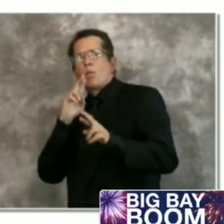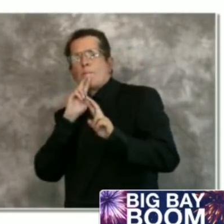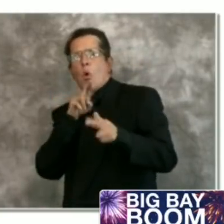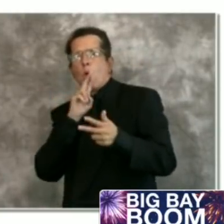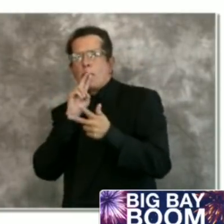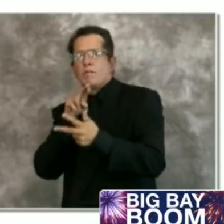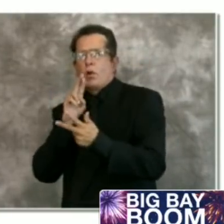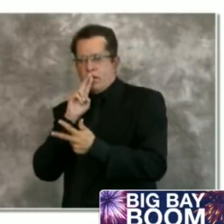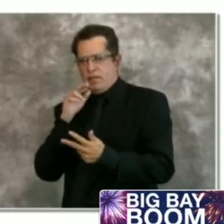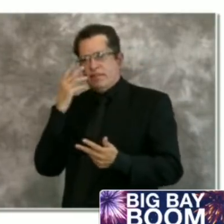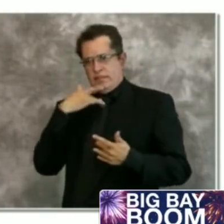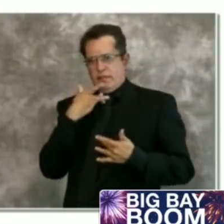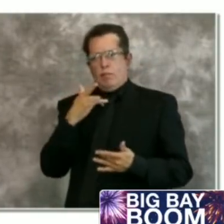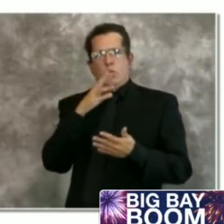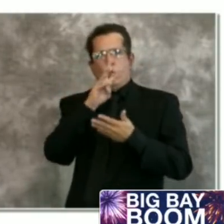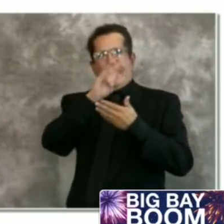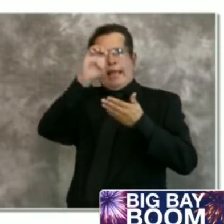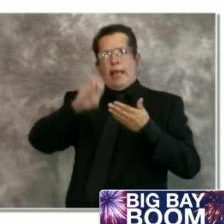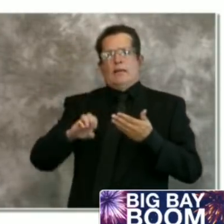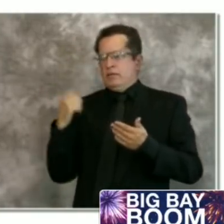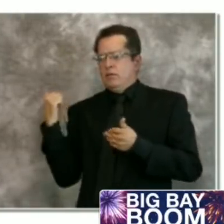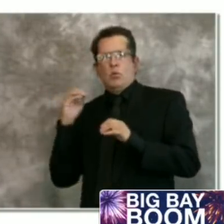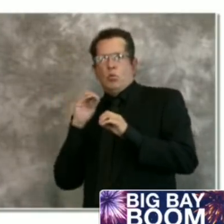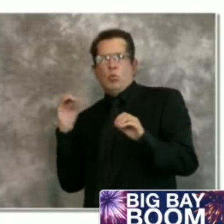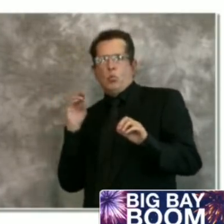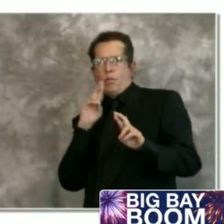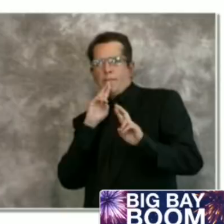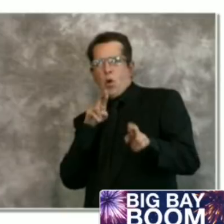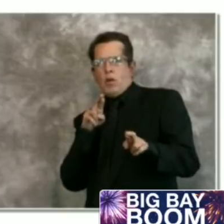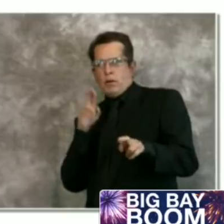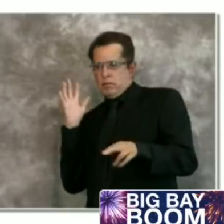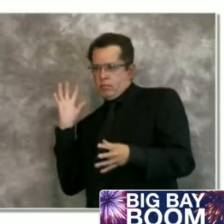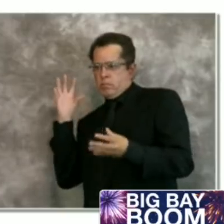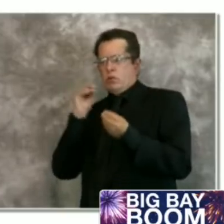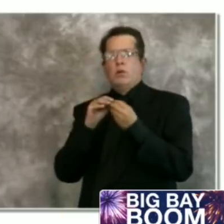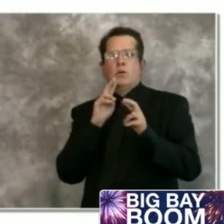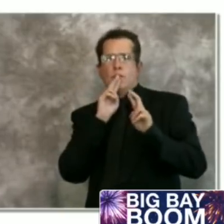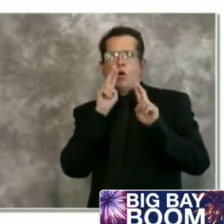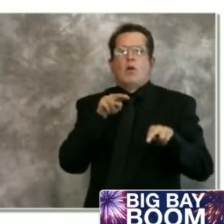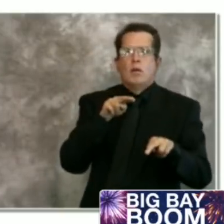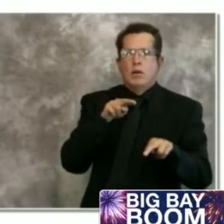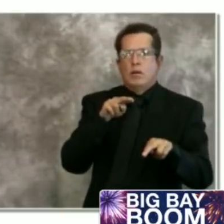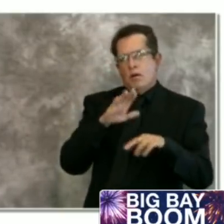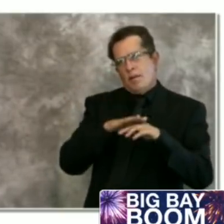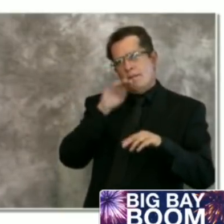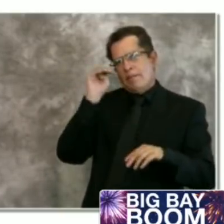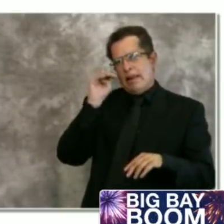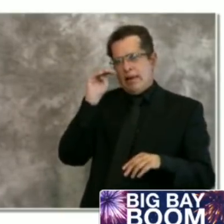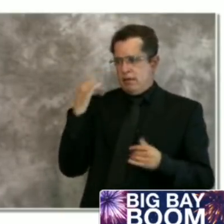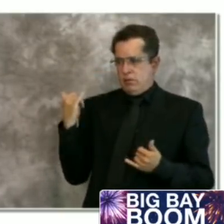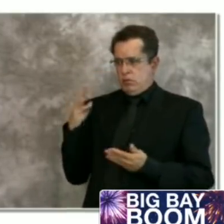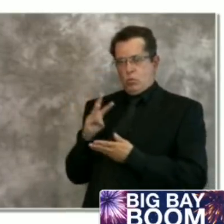HOSPITALIZATIONS. I SEE UN DEATHS LAG IN THAT ORDER AND YOU'LL SEE HERE TYPICALLY OVER